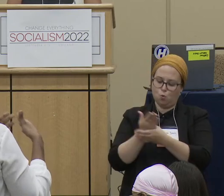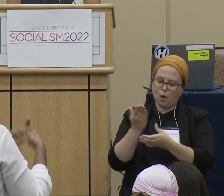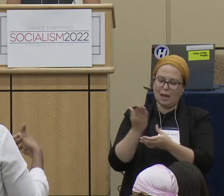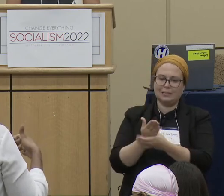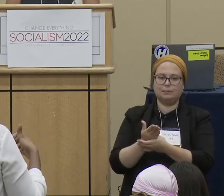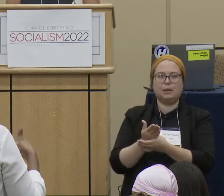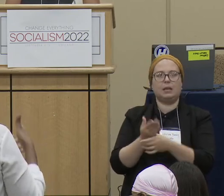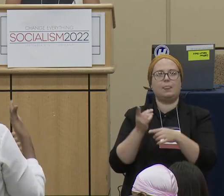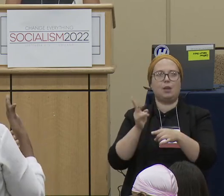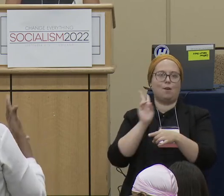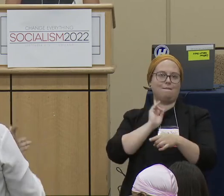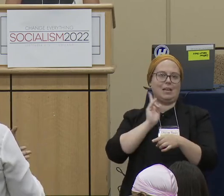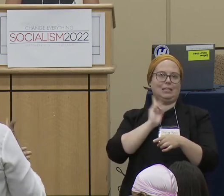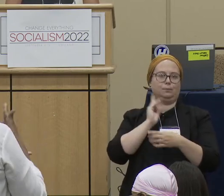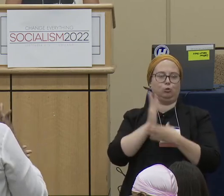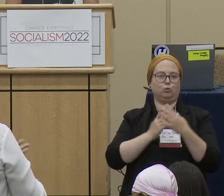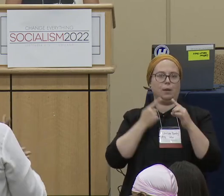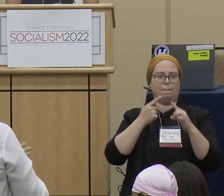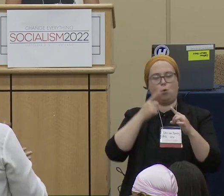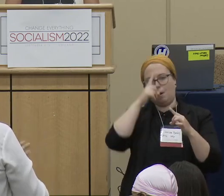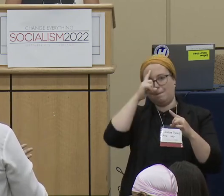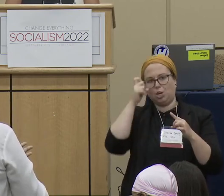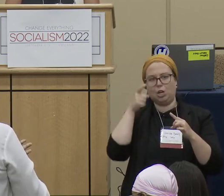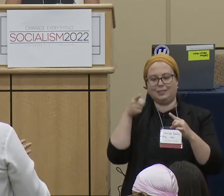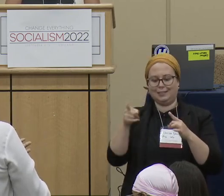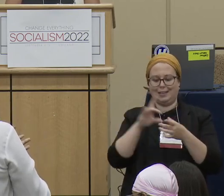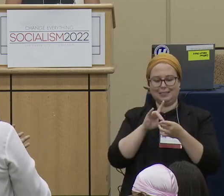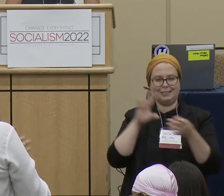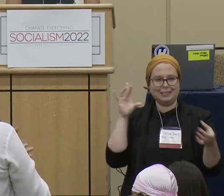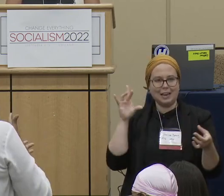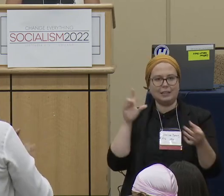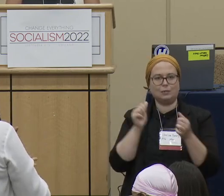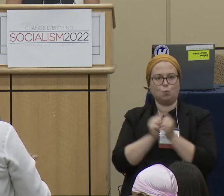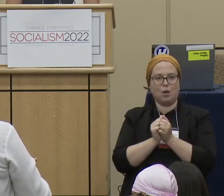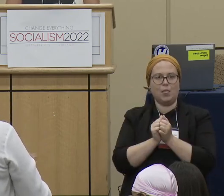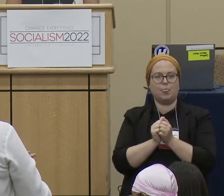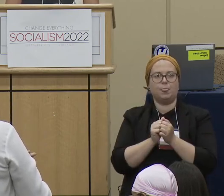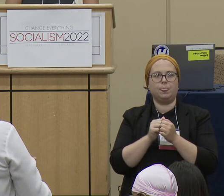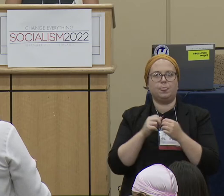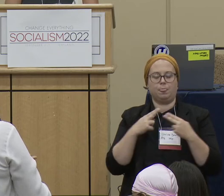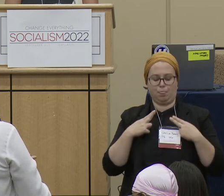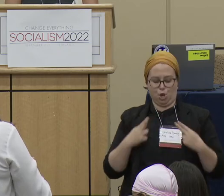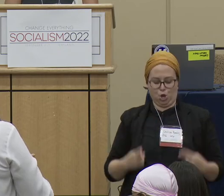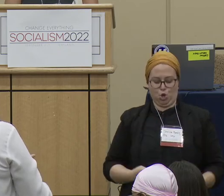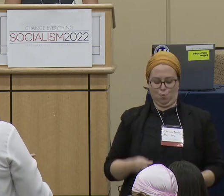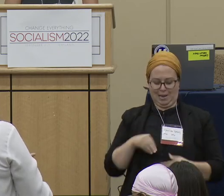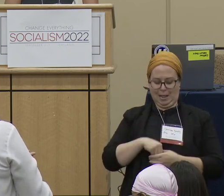that the purpose of the human being itself, whoever actually committed that harassment, the victim at some point , because